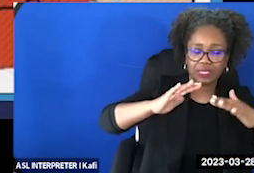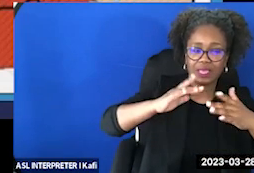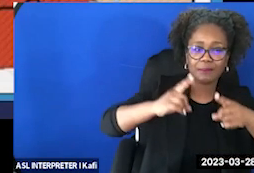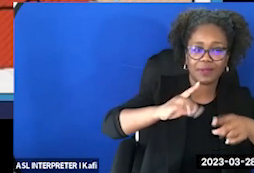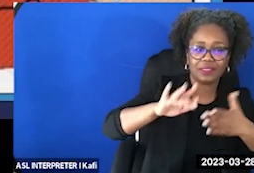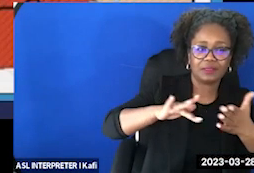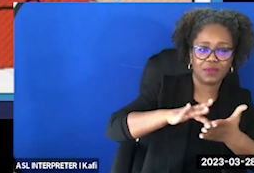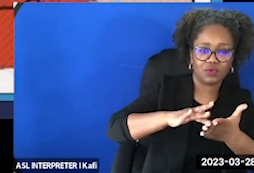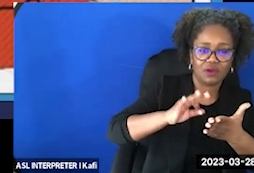Debbie Stine, Science & Technology Policy Academy: in that.